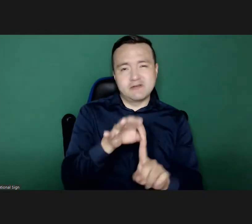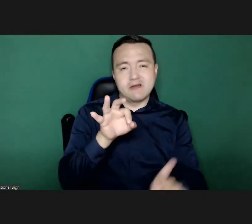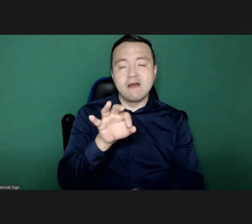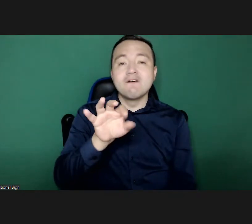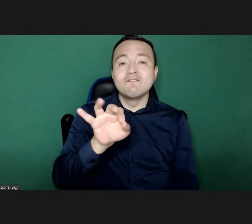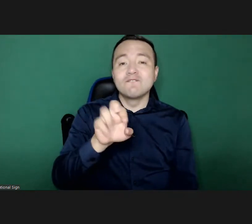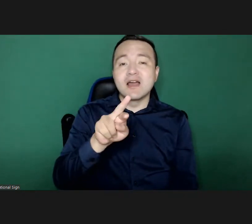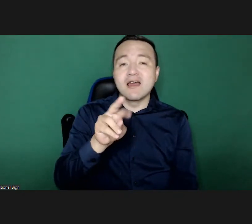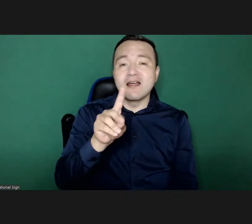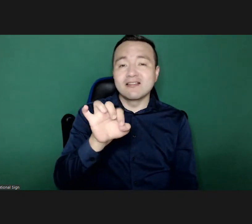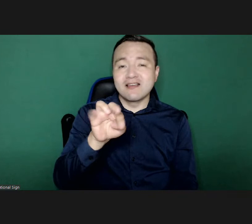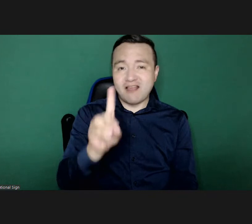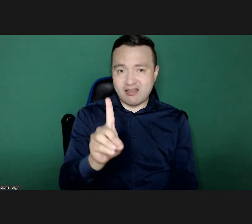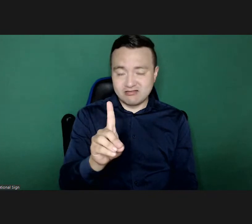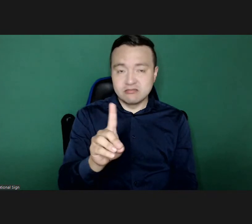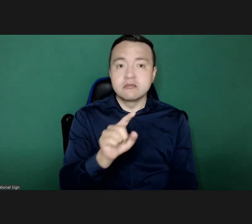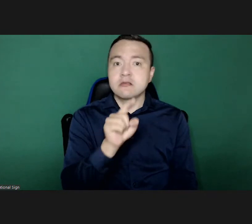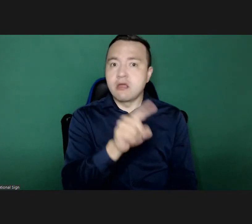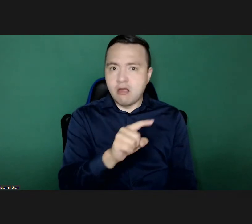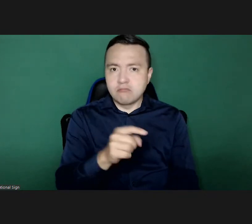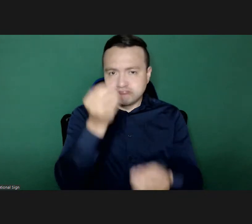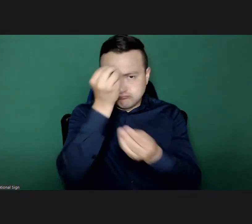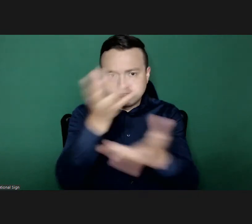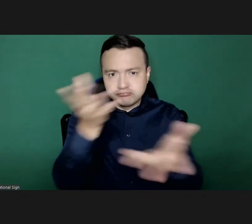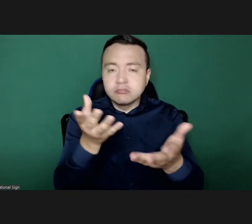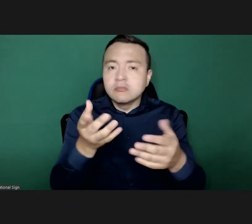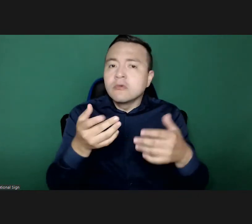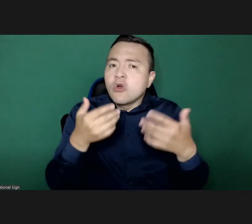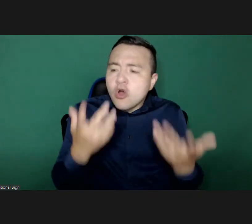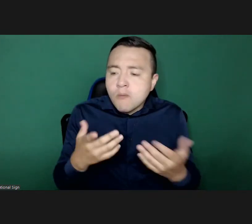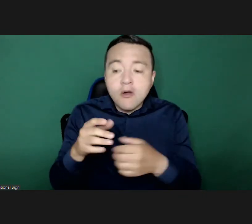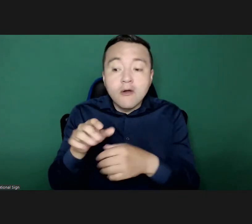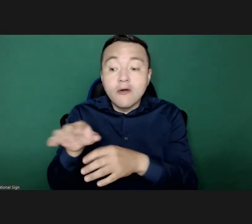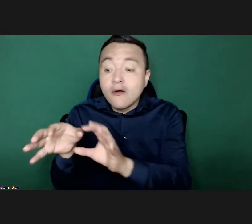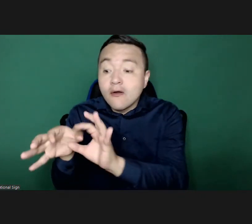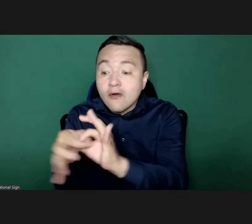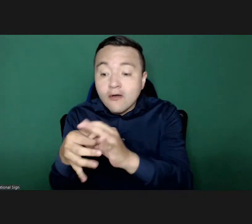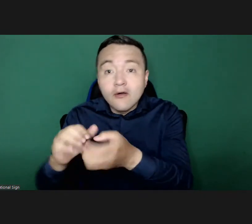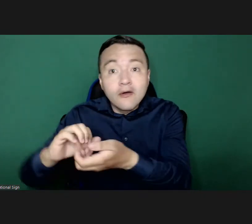promoting multisector collaborating on non-communicable diseases, we will learn